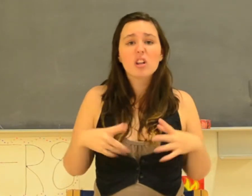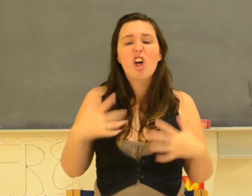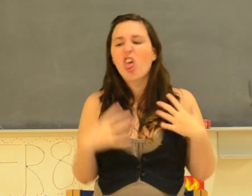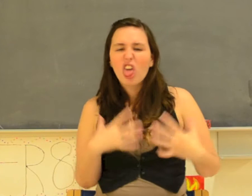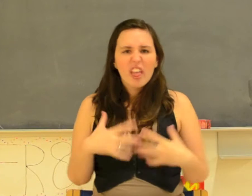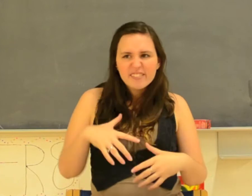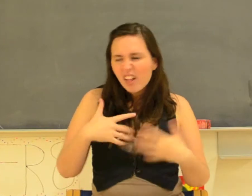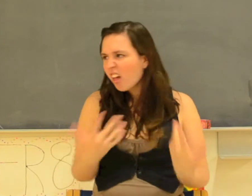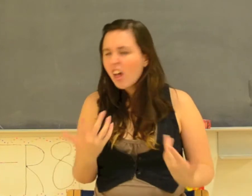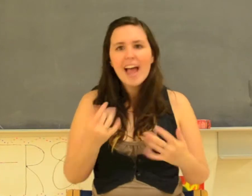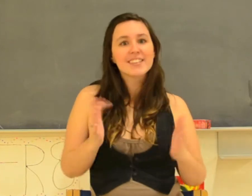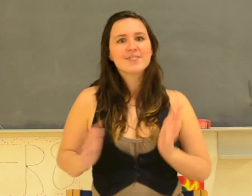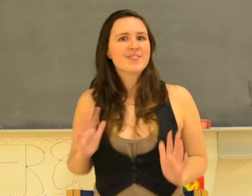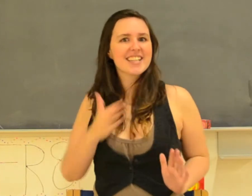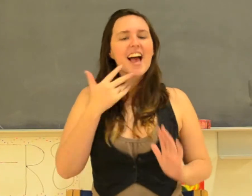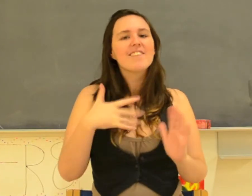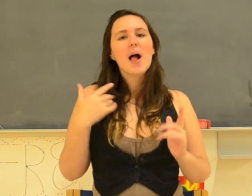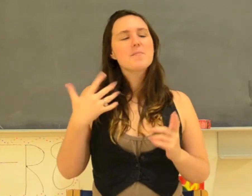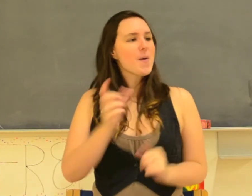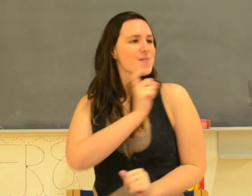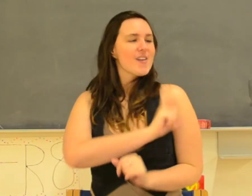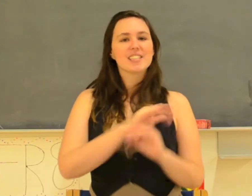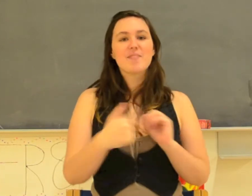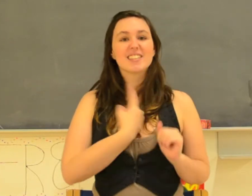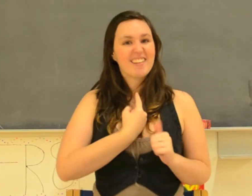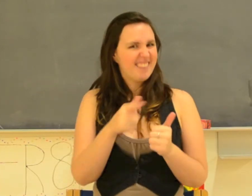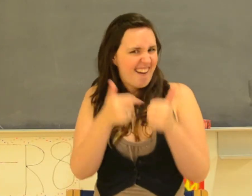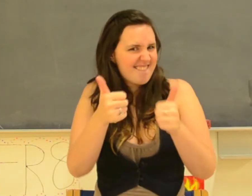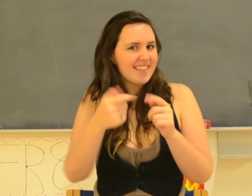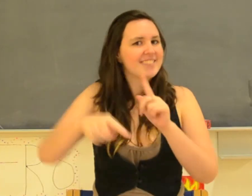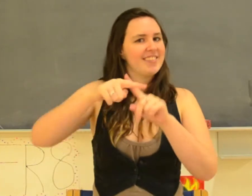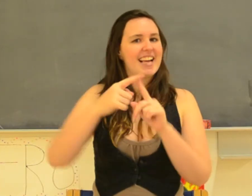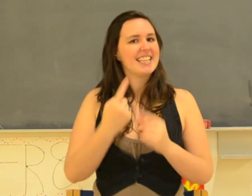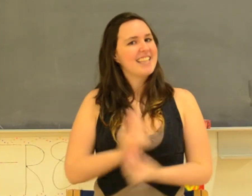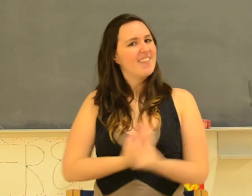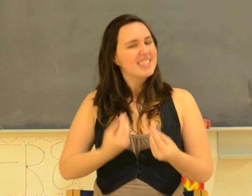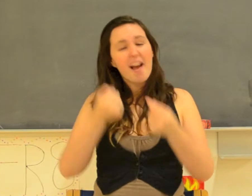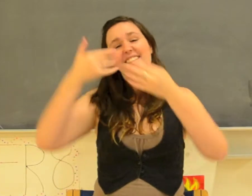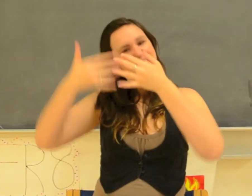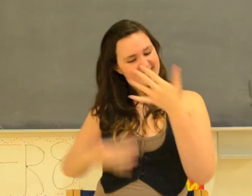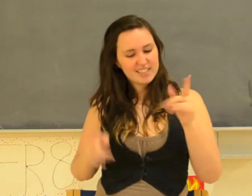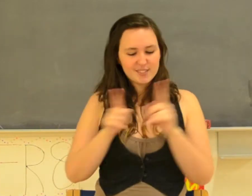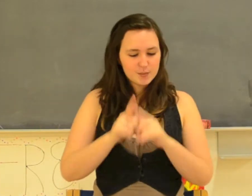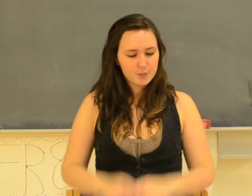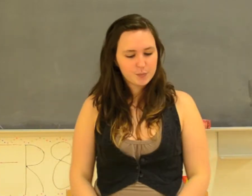little changes such as improving our clothing which gains us positive self-esteem along with other tips.